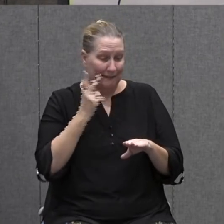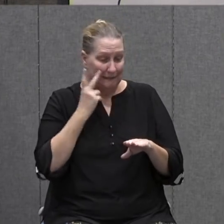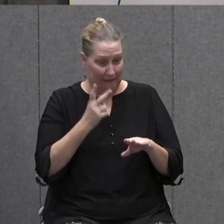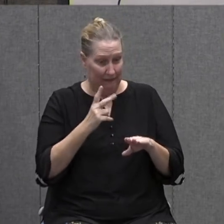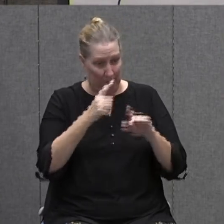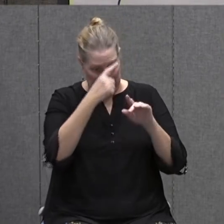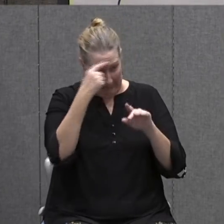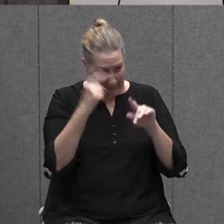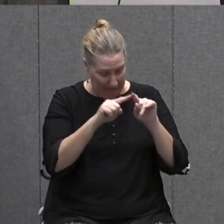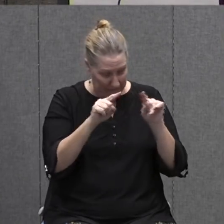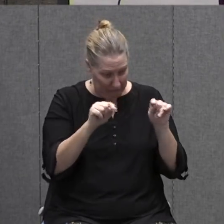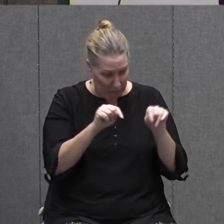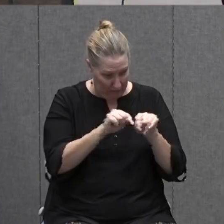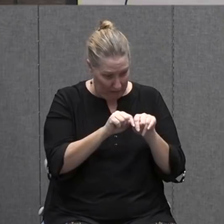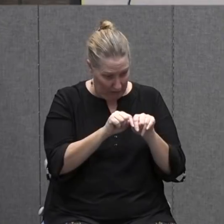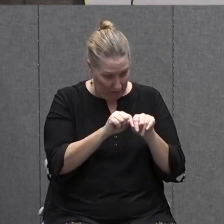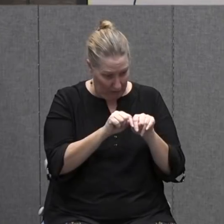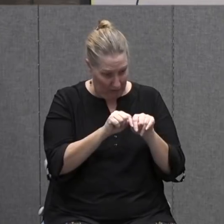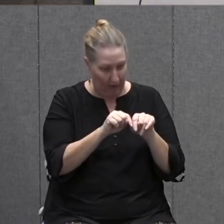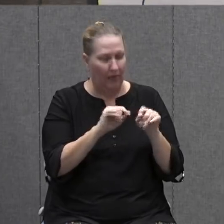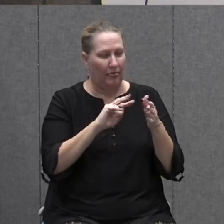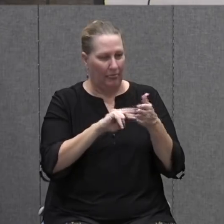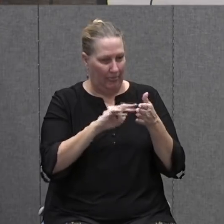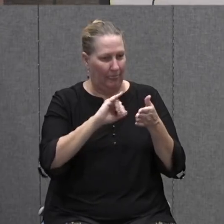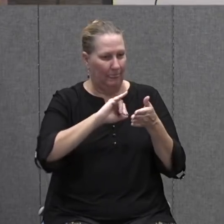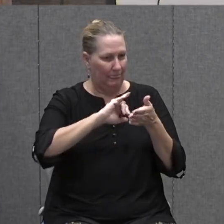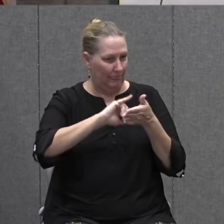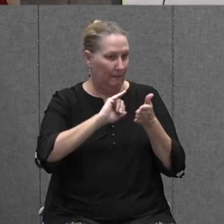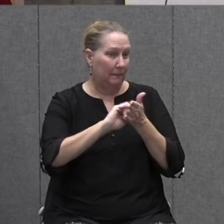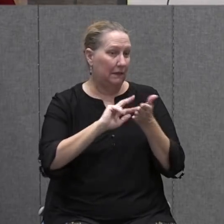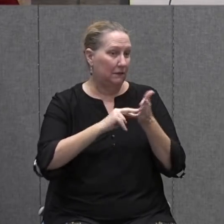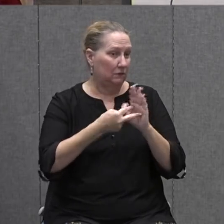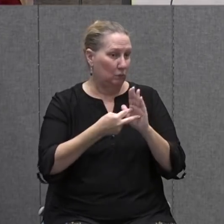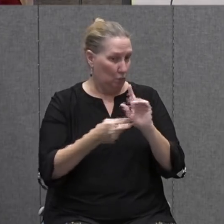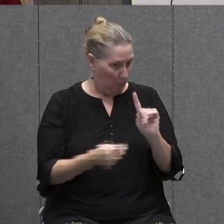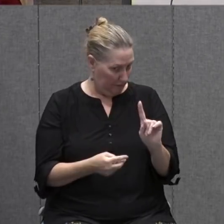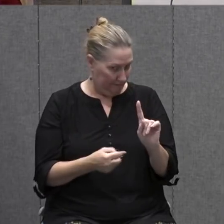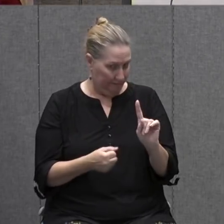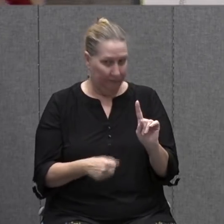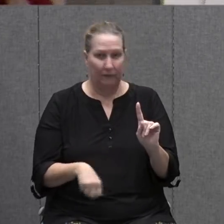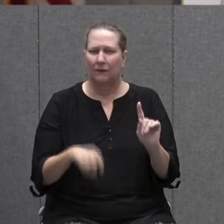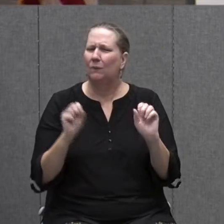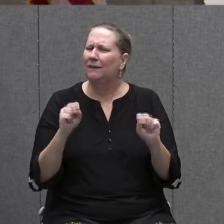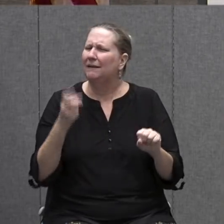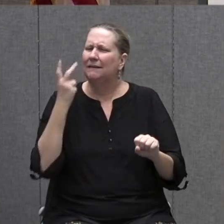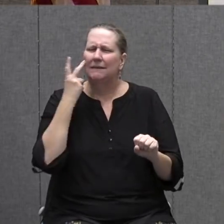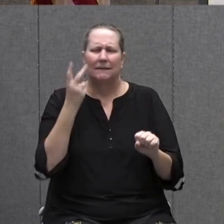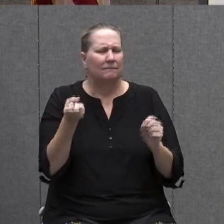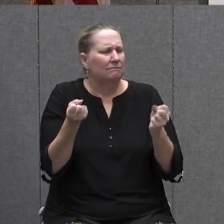But we get to see all sorts of beautiful images on our computers all the time very quickly